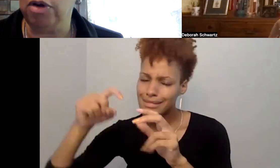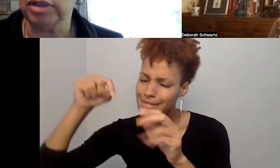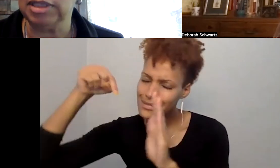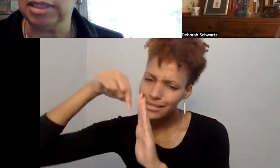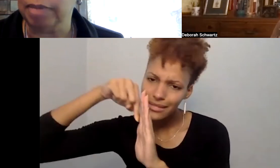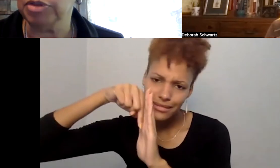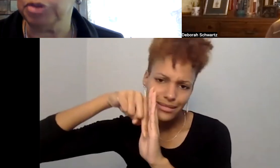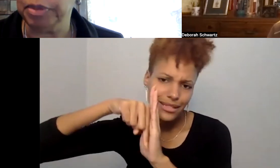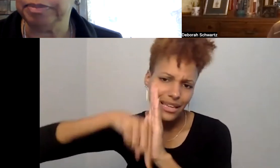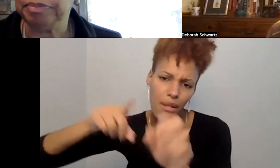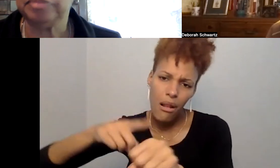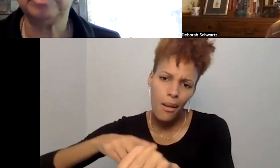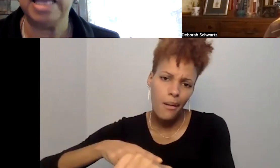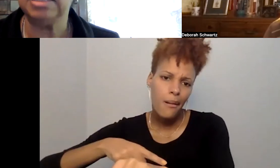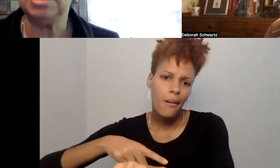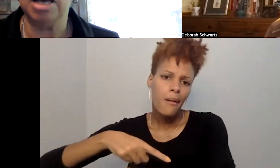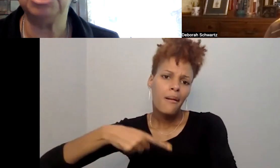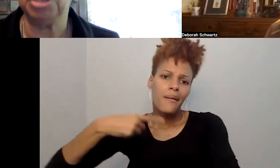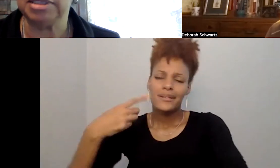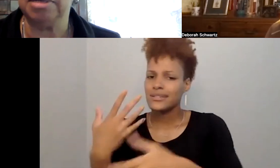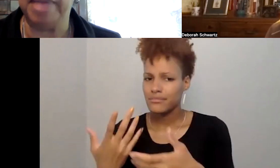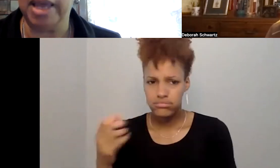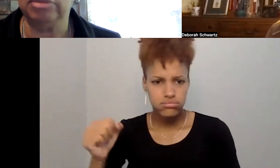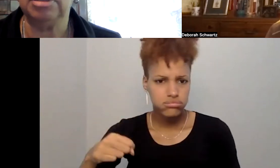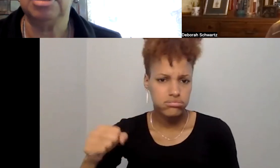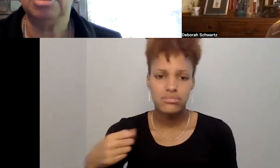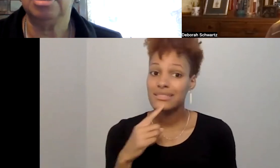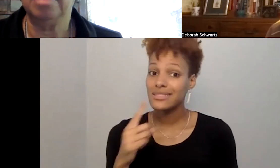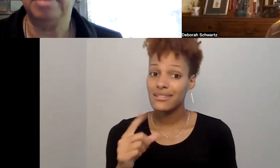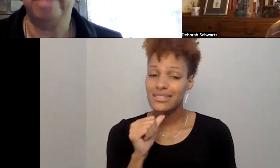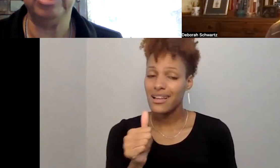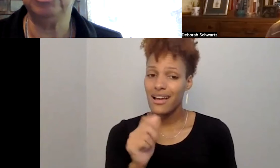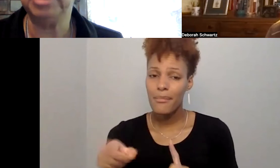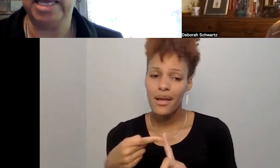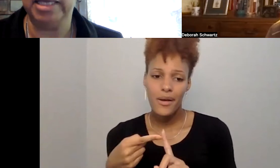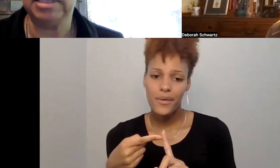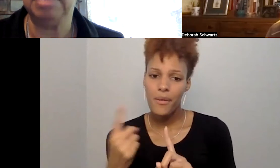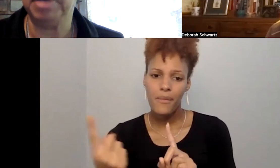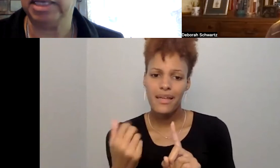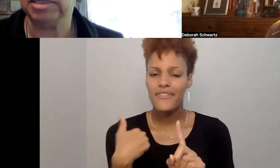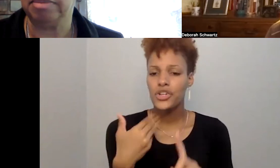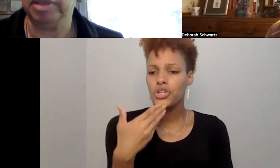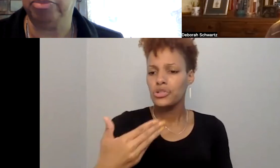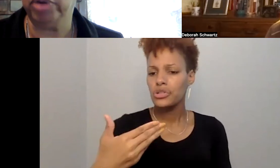long, and time consuming, and it's not just about having good taste and picking something pretty,